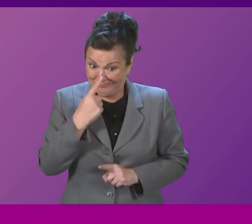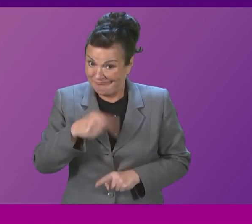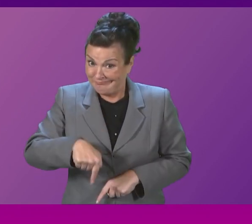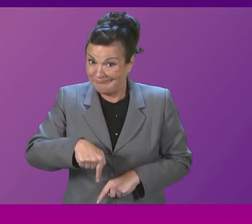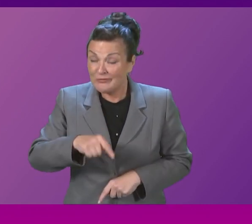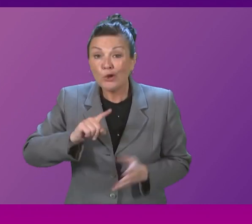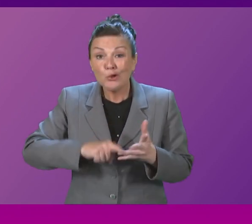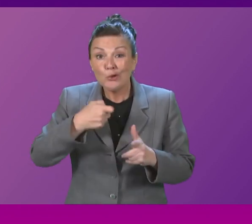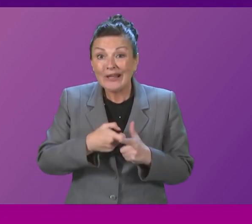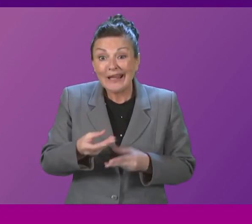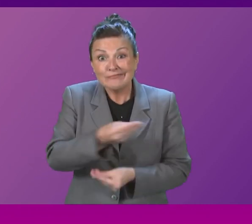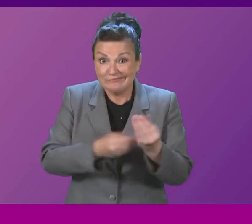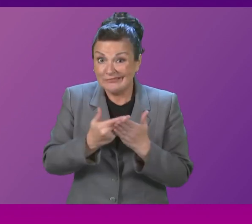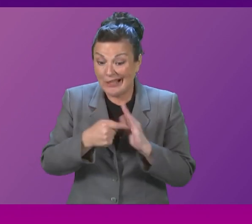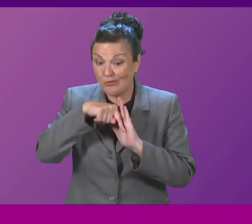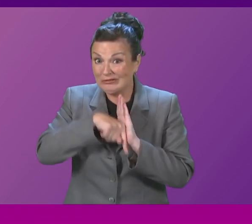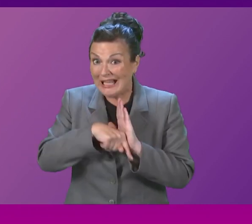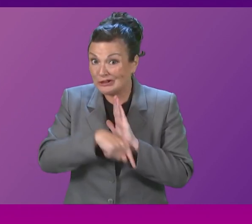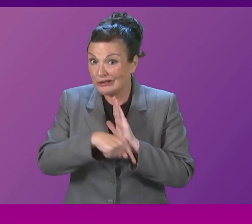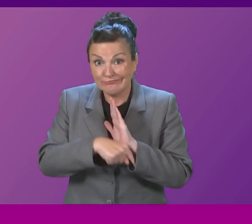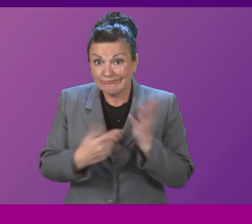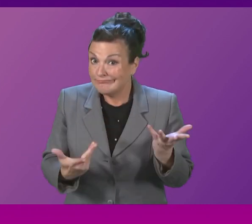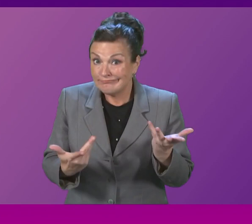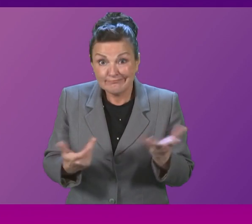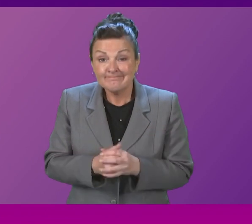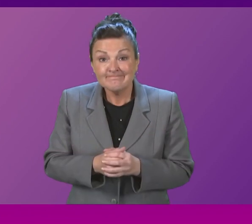I hope that that alternative approach is listened to.